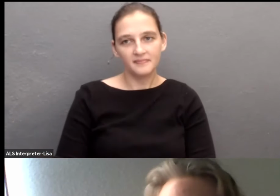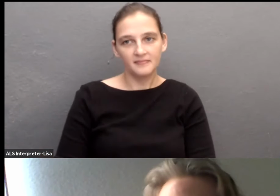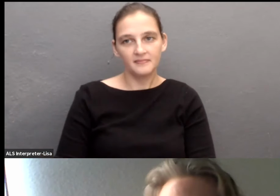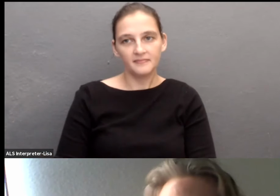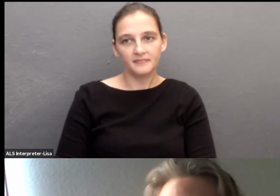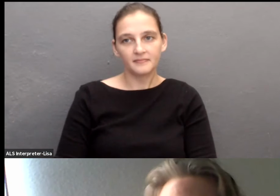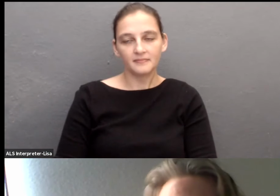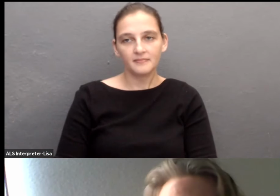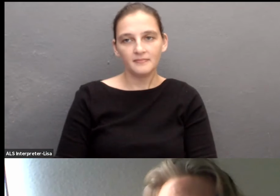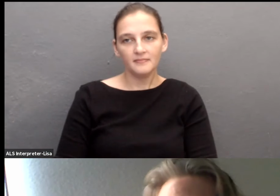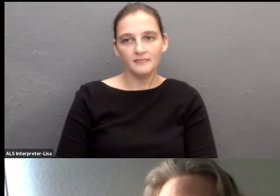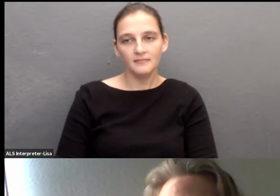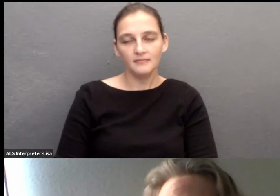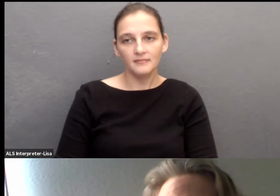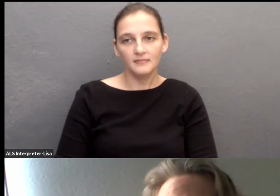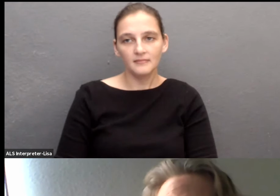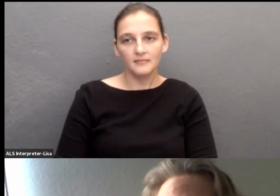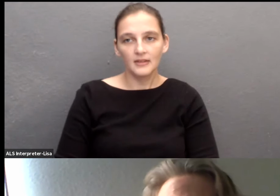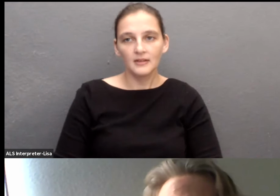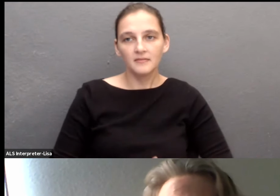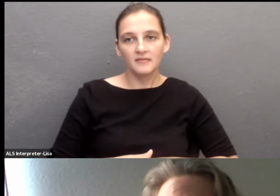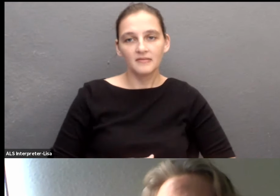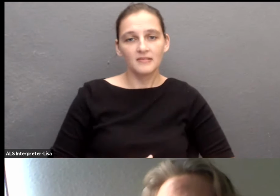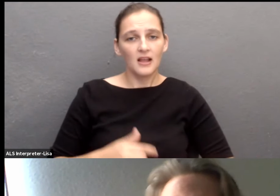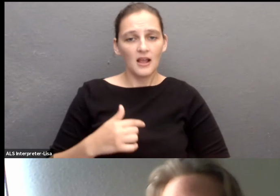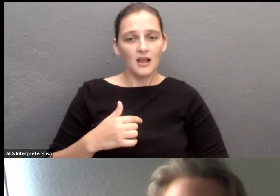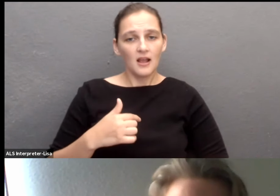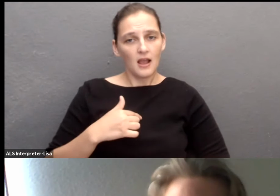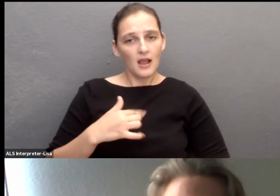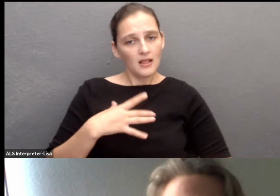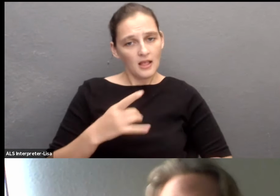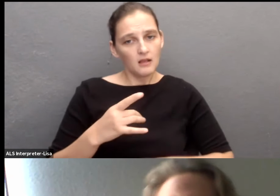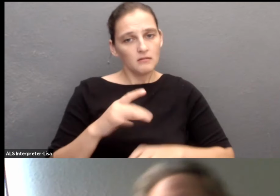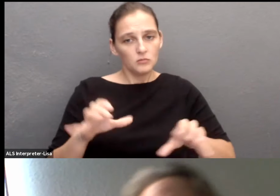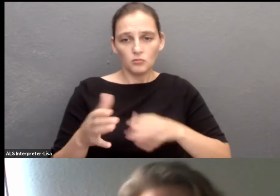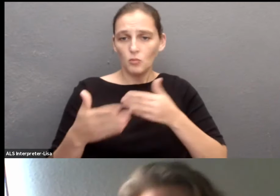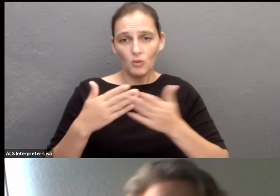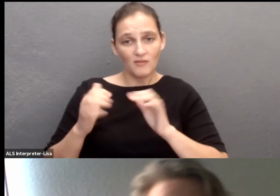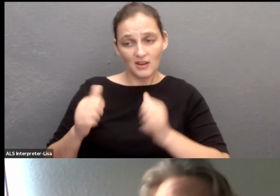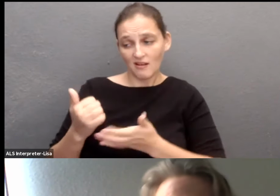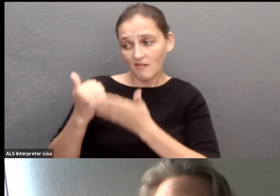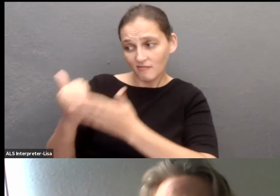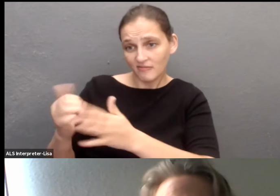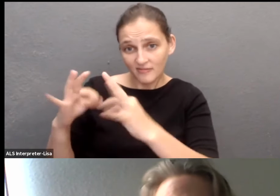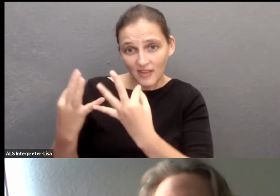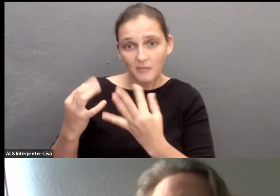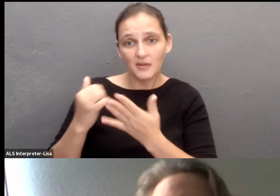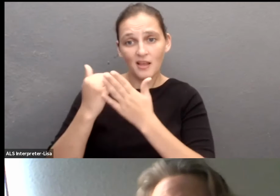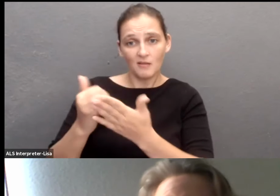I like to do what I can to help my family and help my community if, by getting